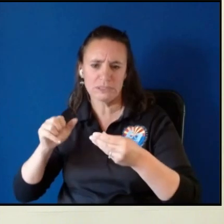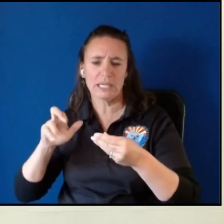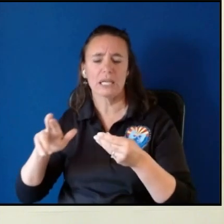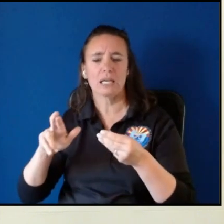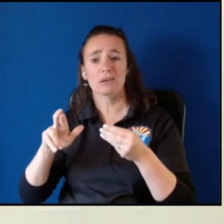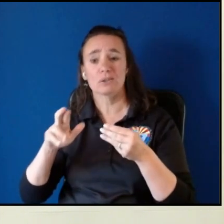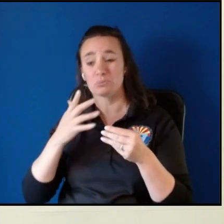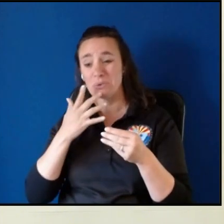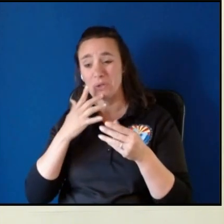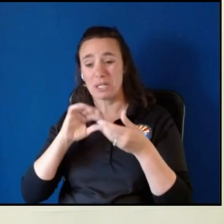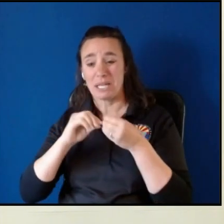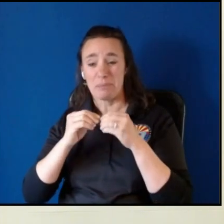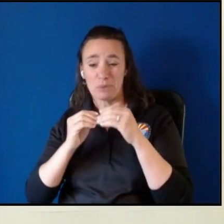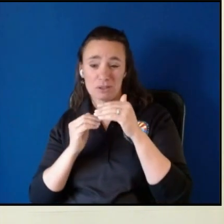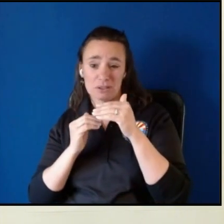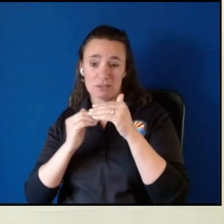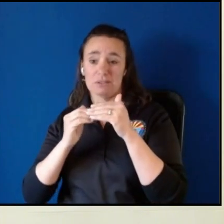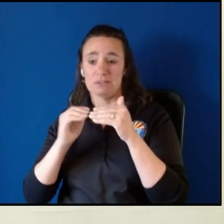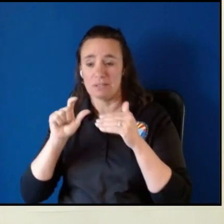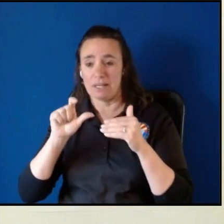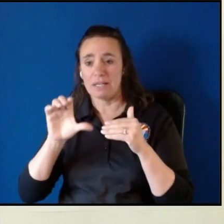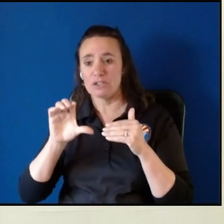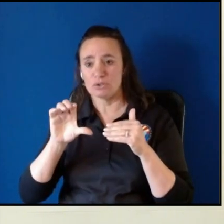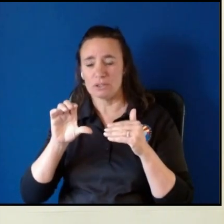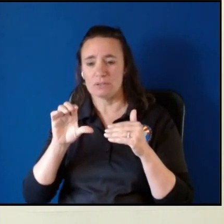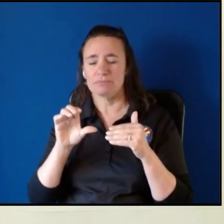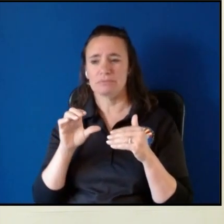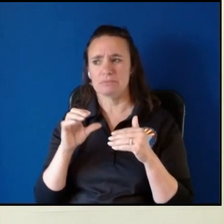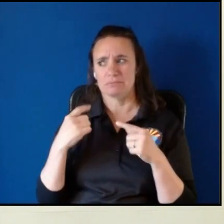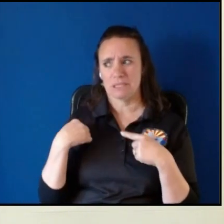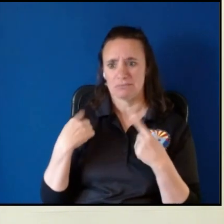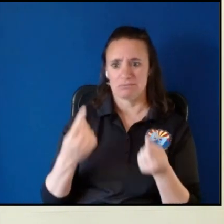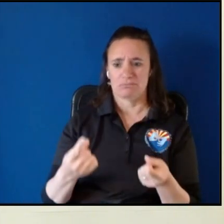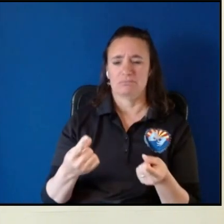Well, the last several days before yesterday, we were seeing